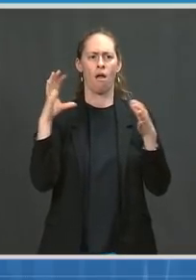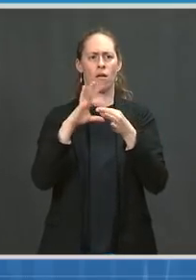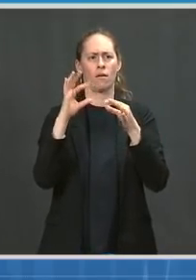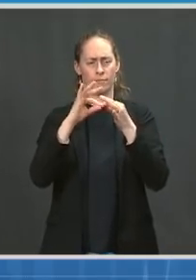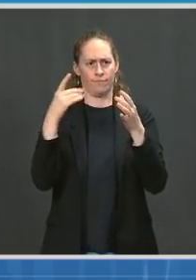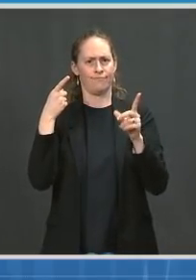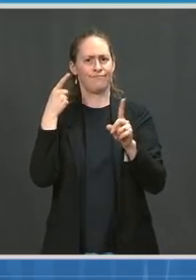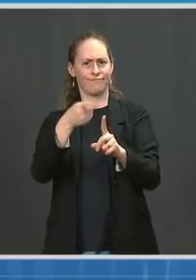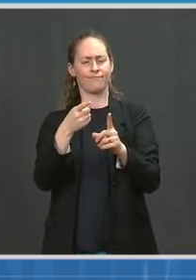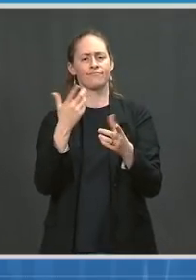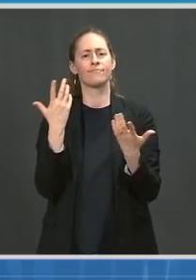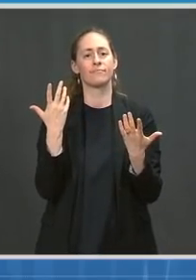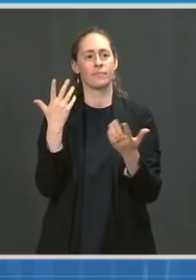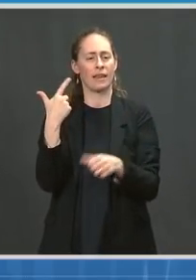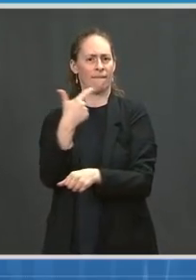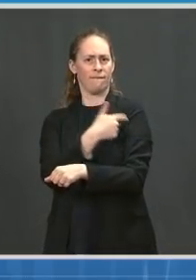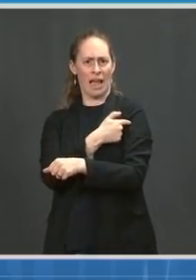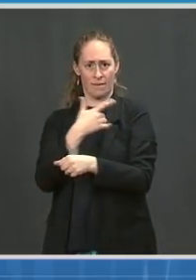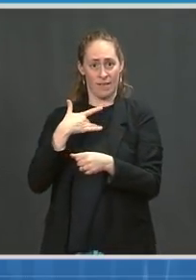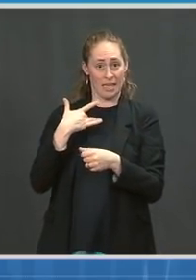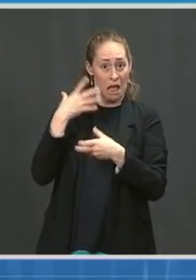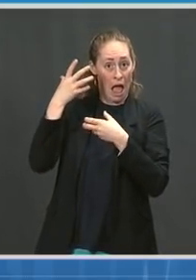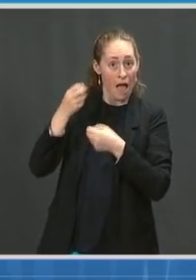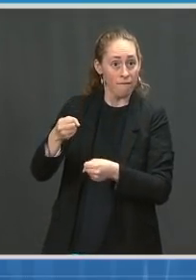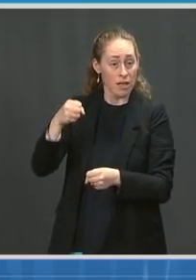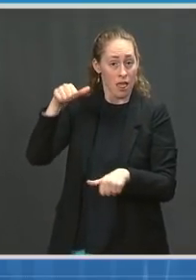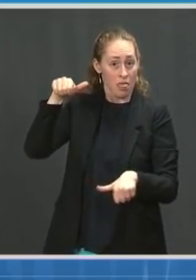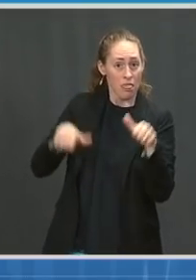is central to our efforts to put this pandemic behind us.